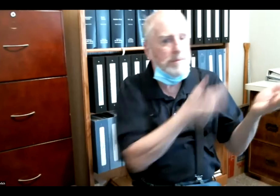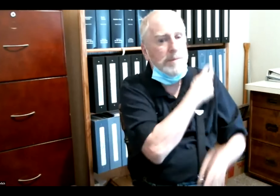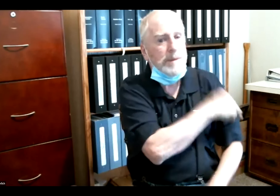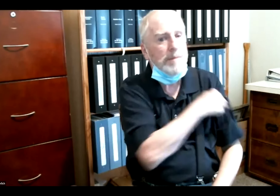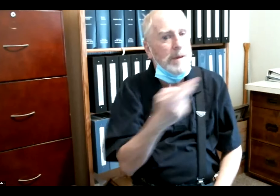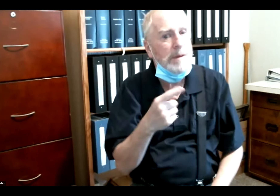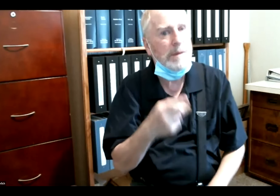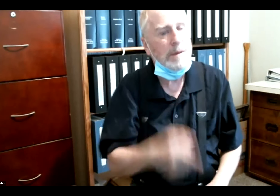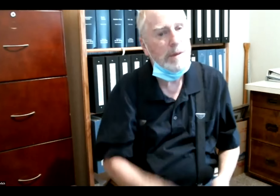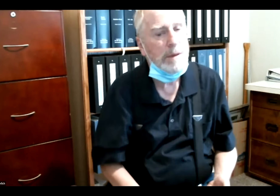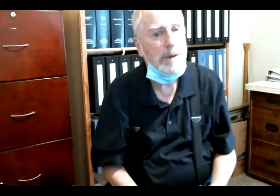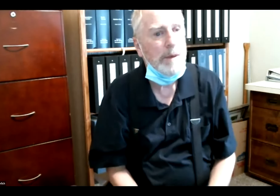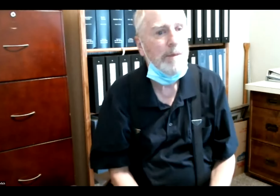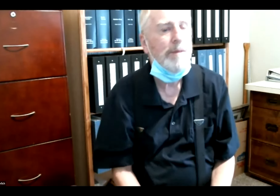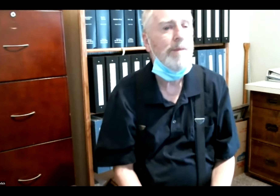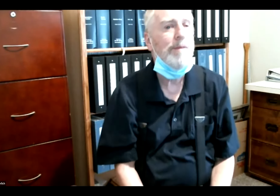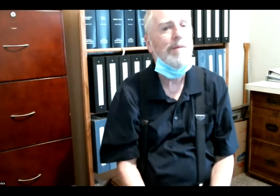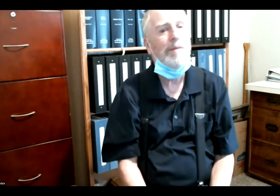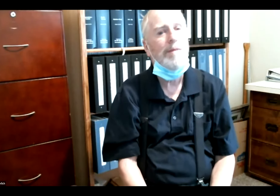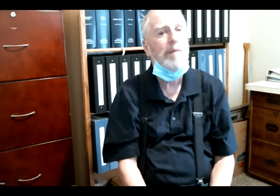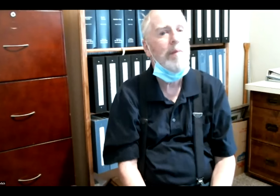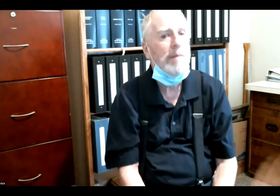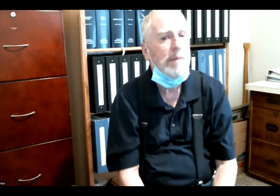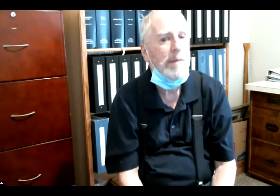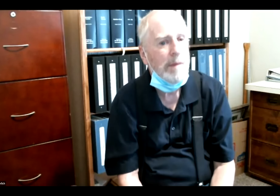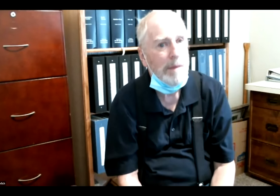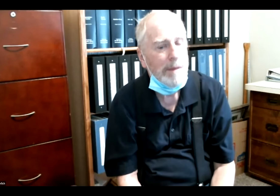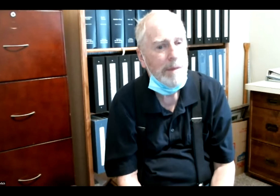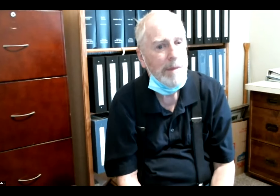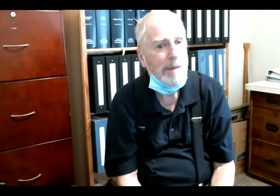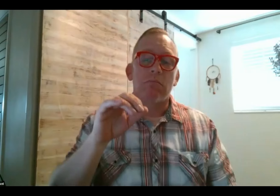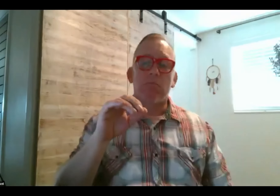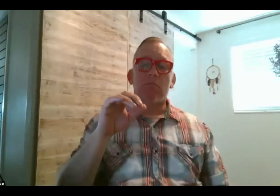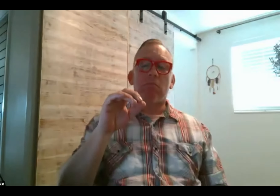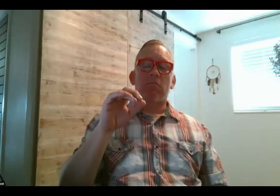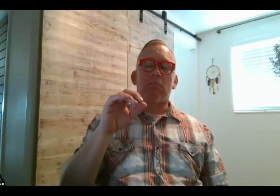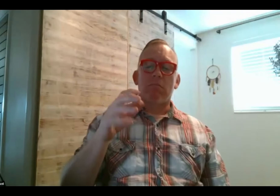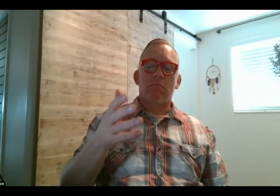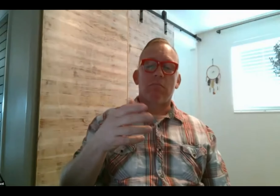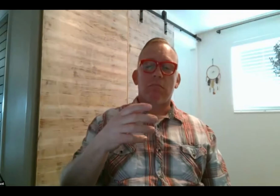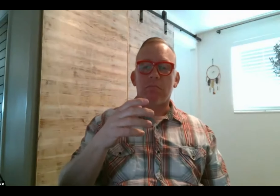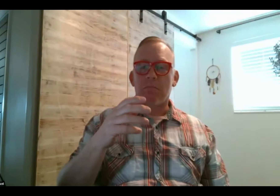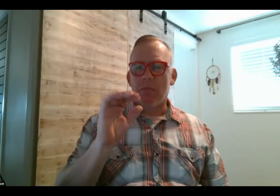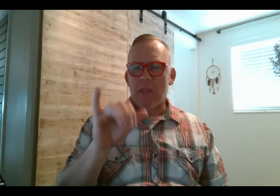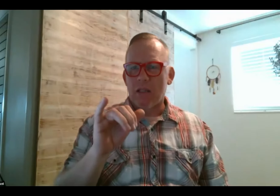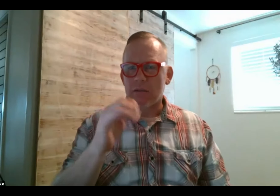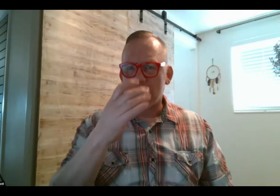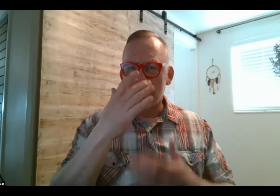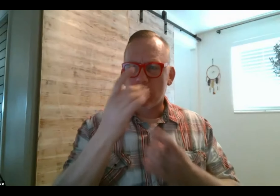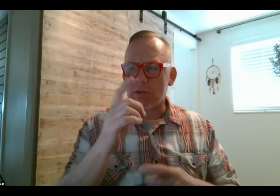so people know that somebody has emergency situation in the bathroom? N to alert people?